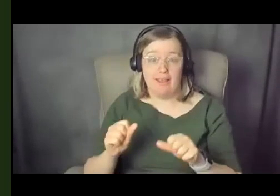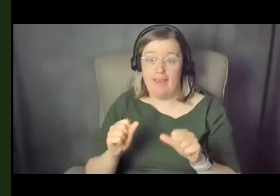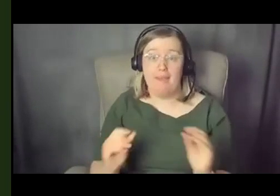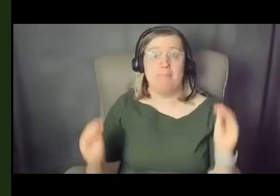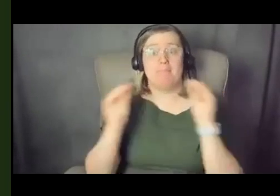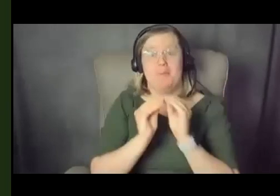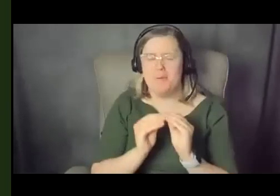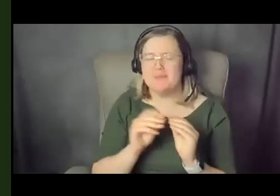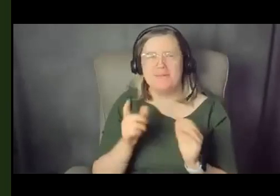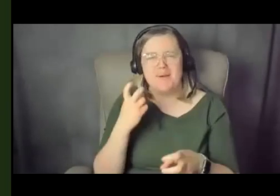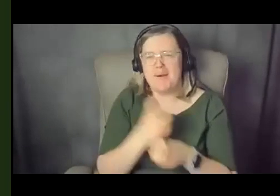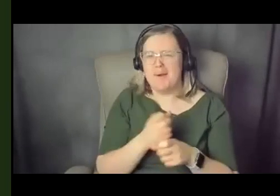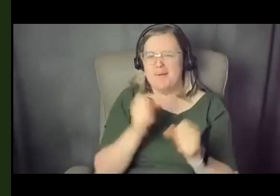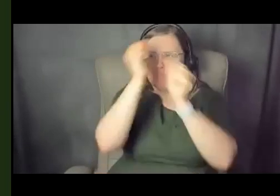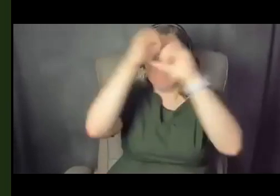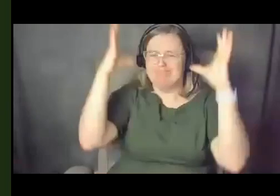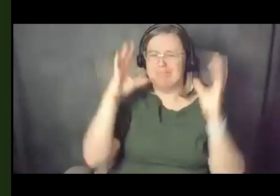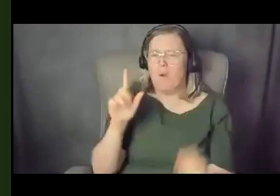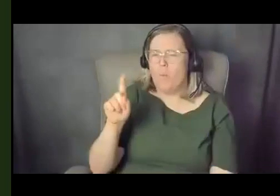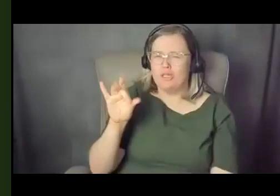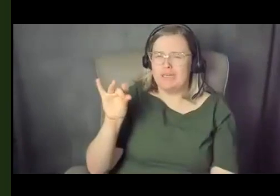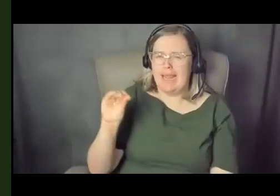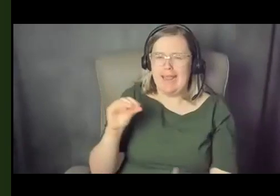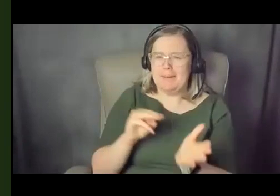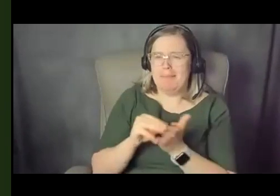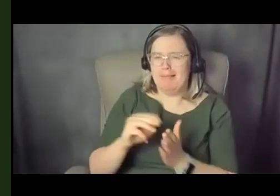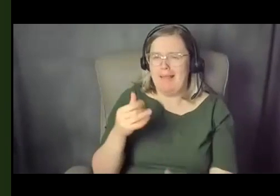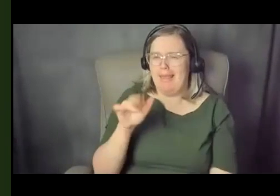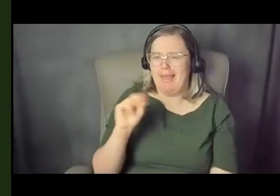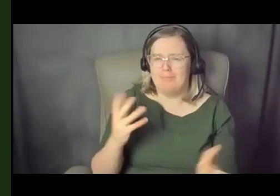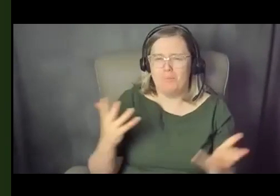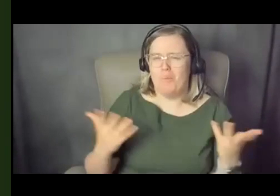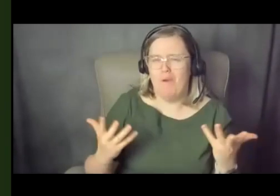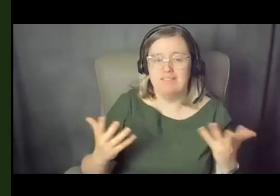imagine big numbers like 180 million gallons, this might